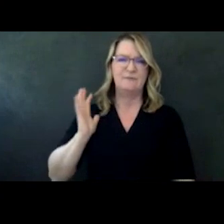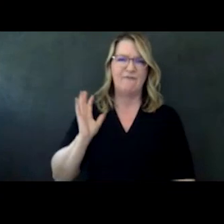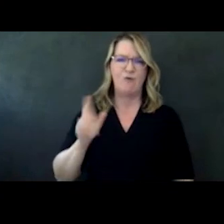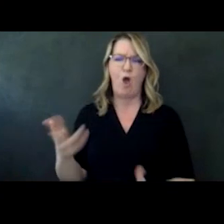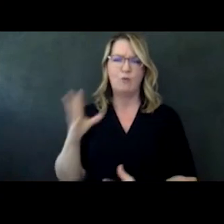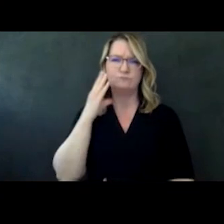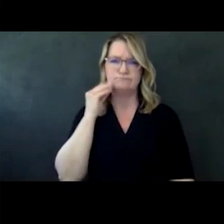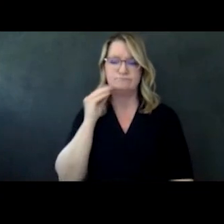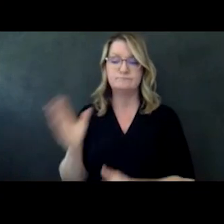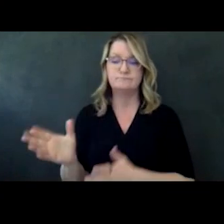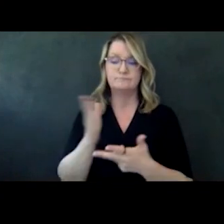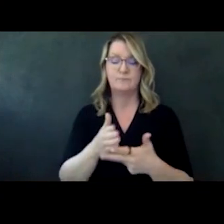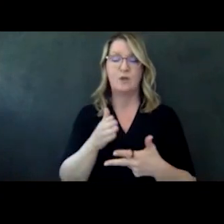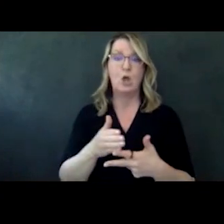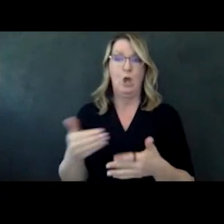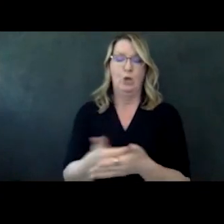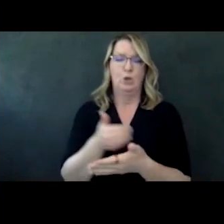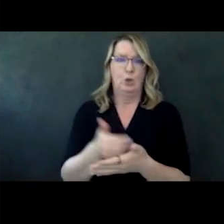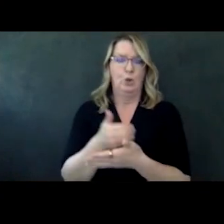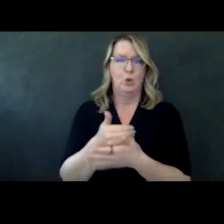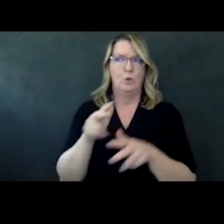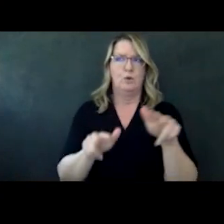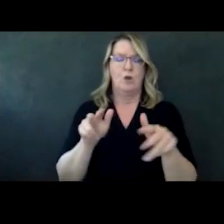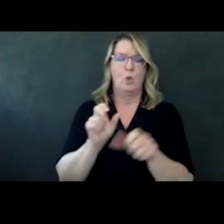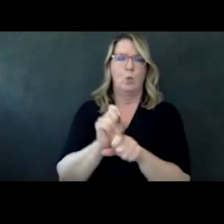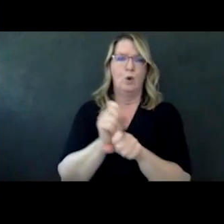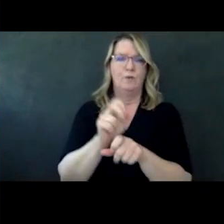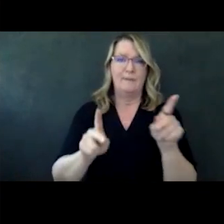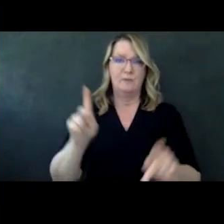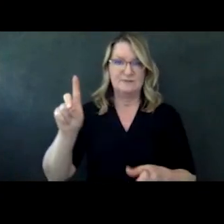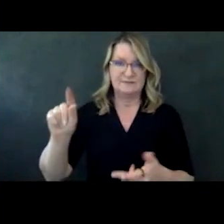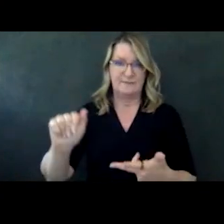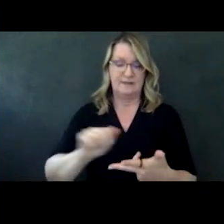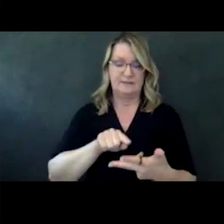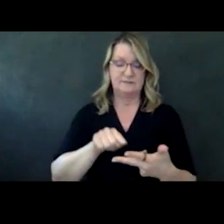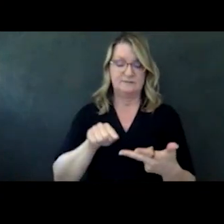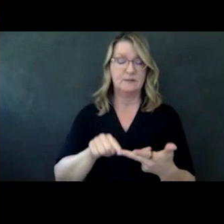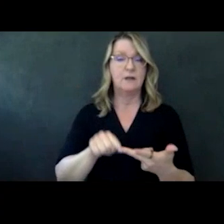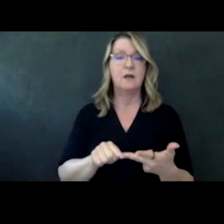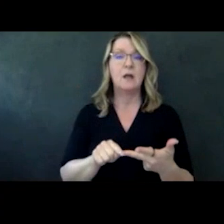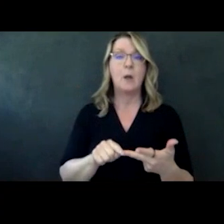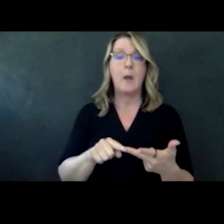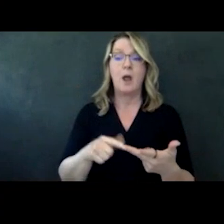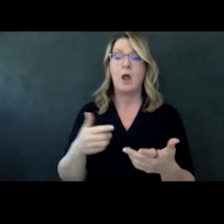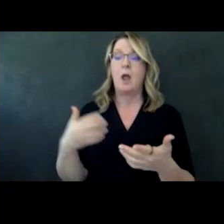are new to working with people with disabilities. And three, employers whose needs vary by sector or